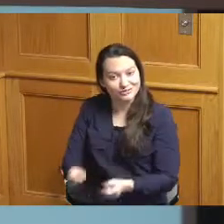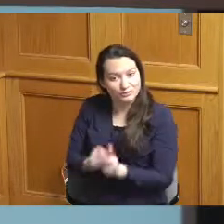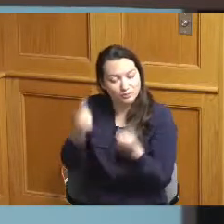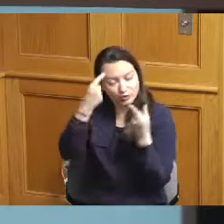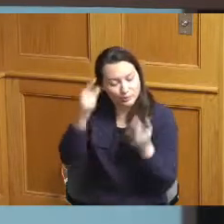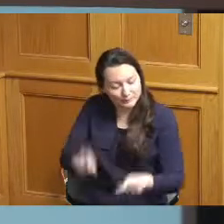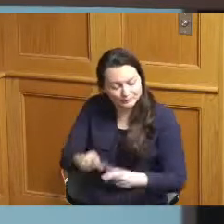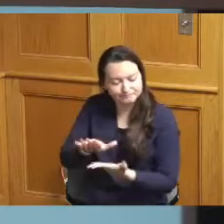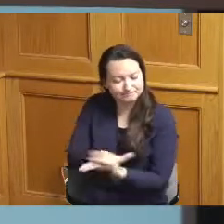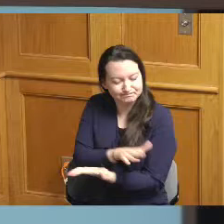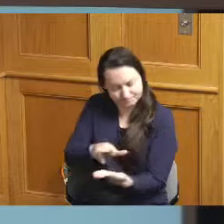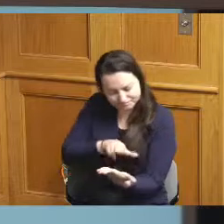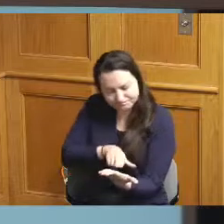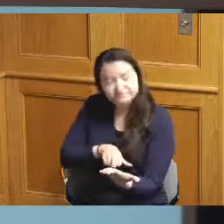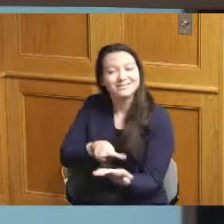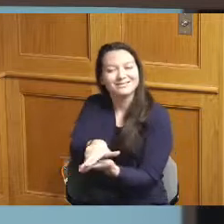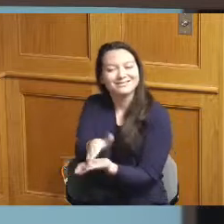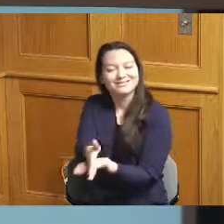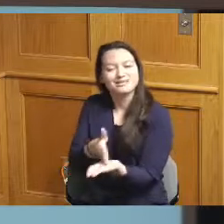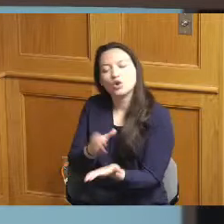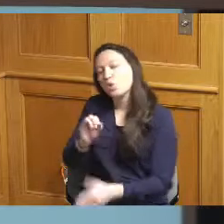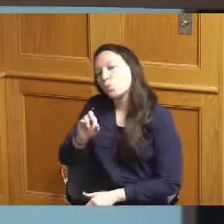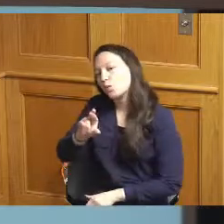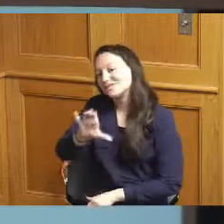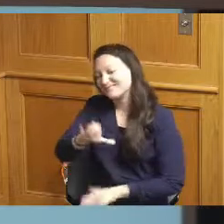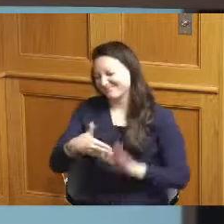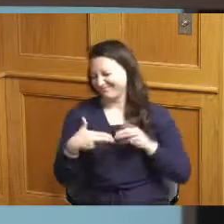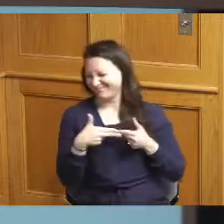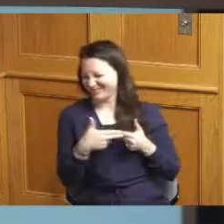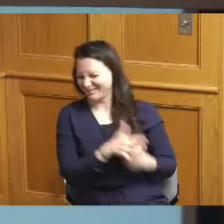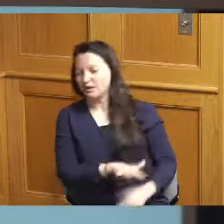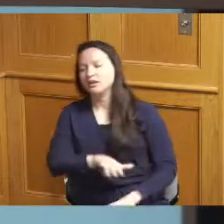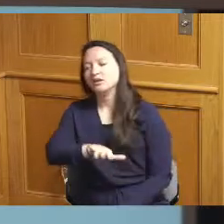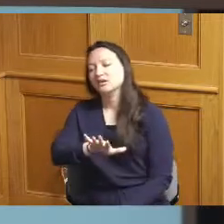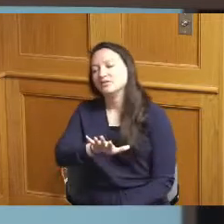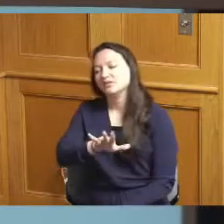and the section of the Ohio revised code is up on the slide but it's 579.85